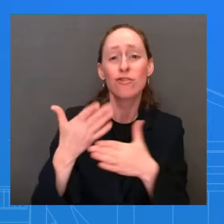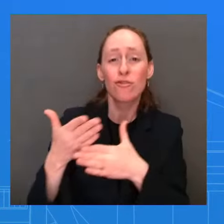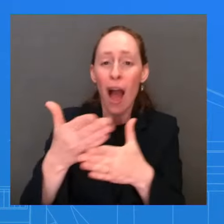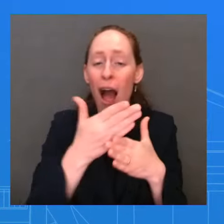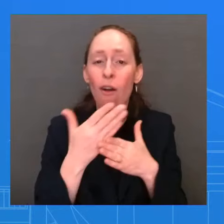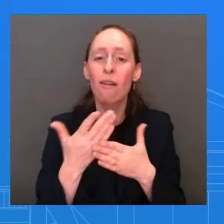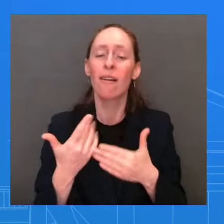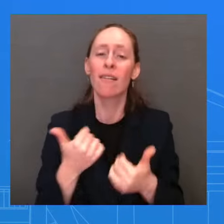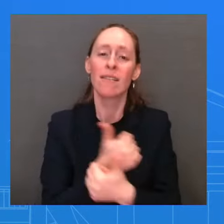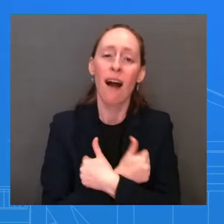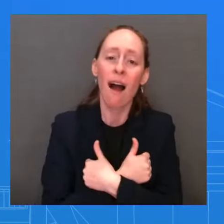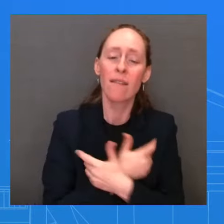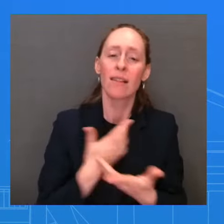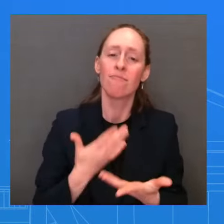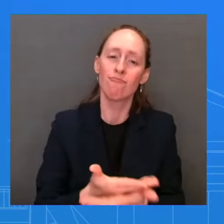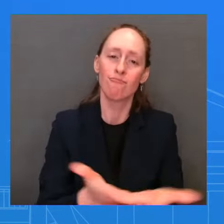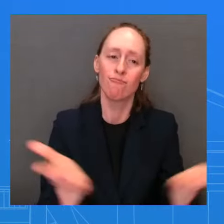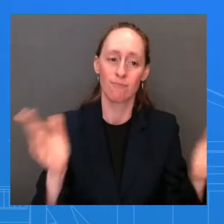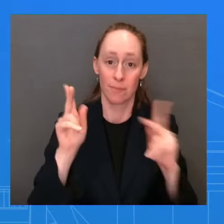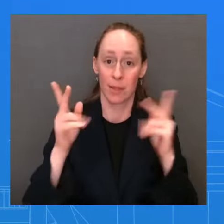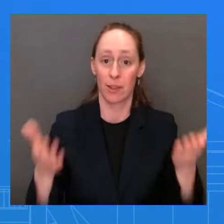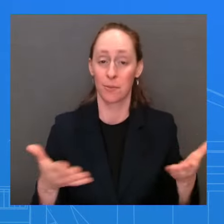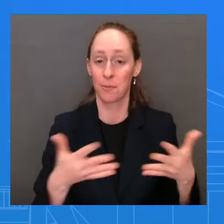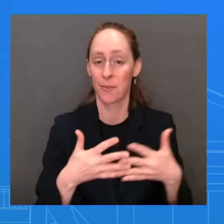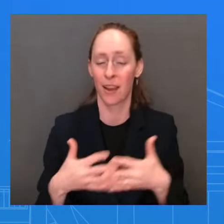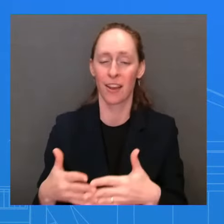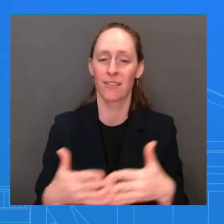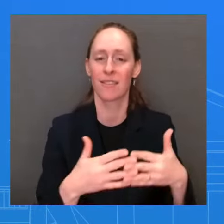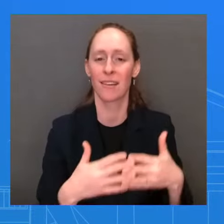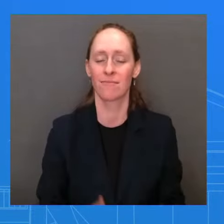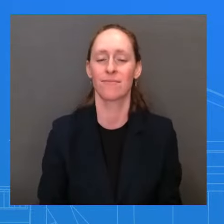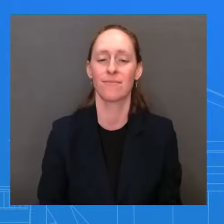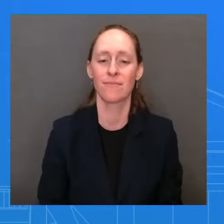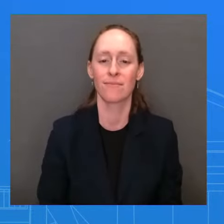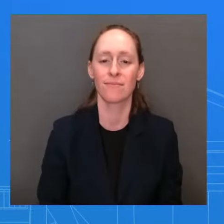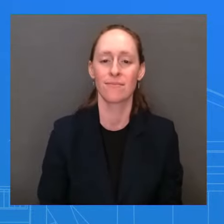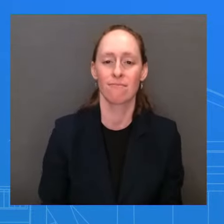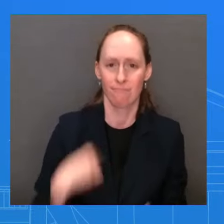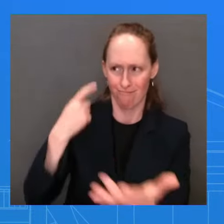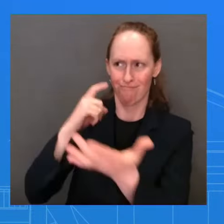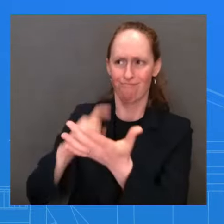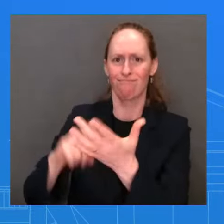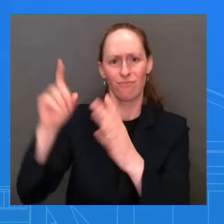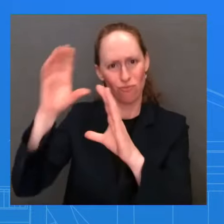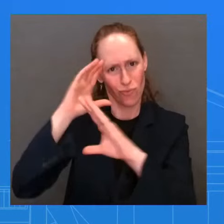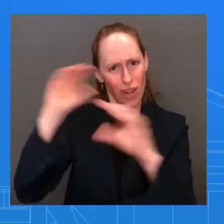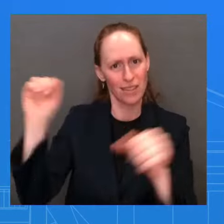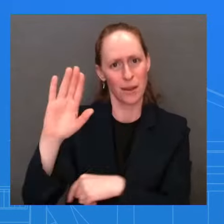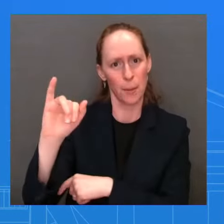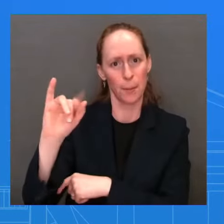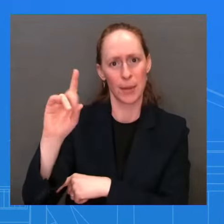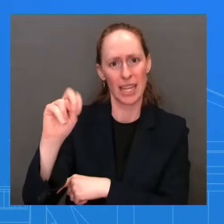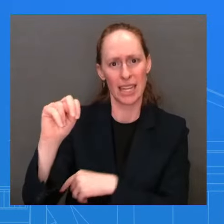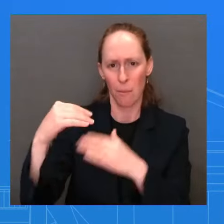from strengthening non-discrimination protections for our communities to signing the Respect for Marriage Act into law,